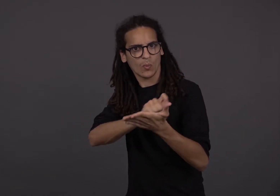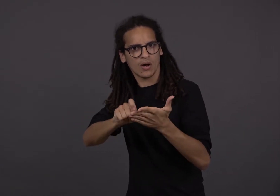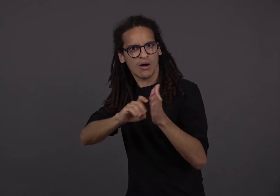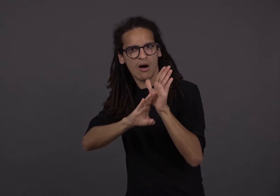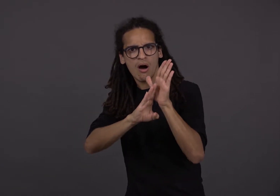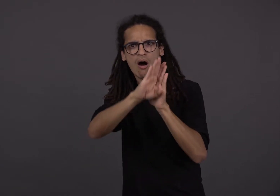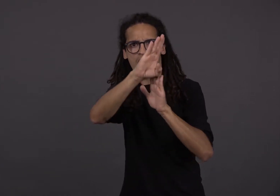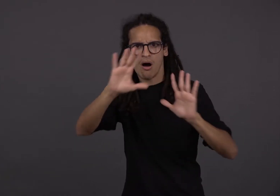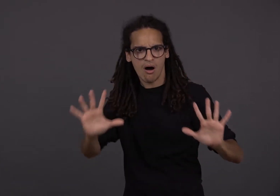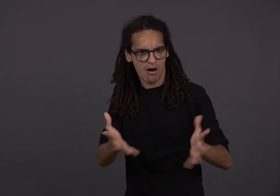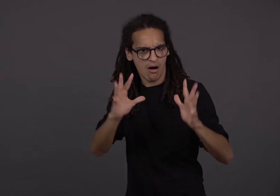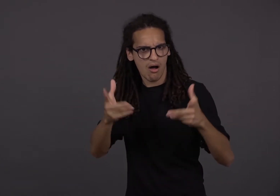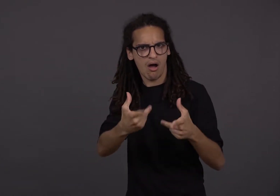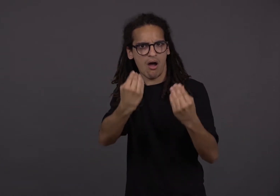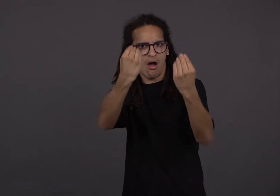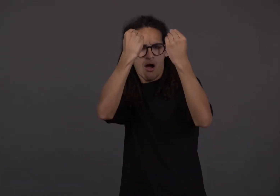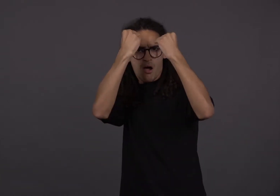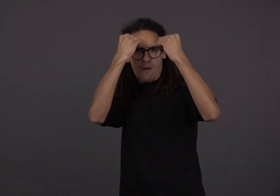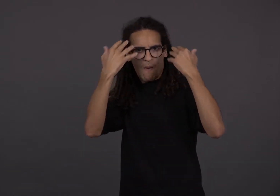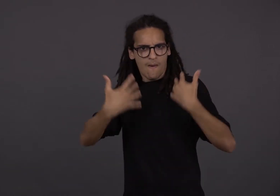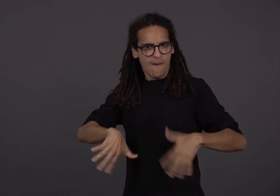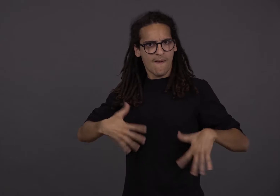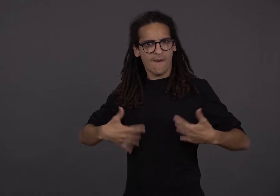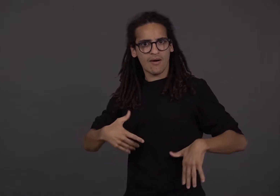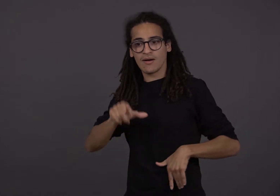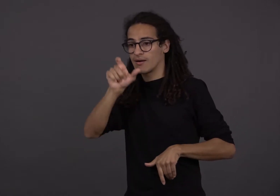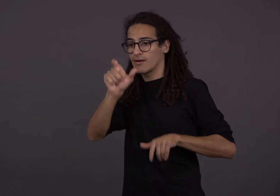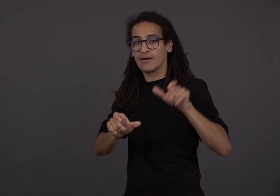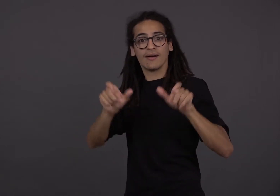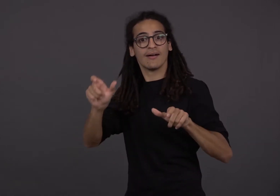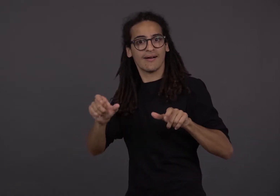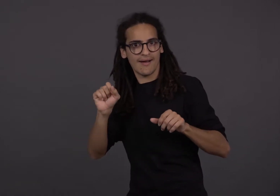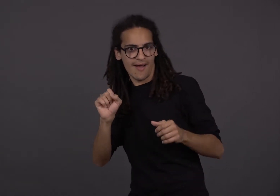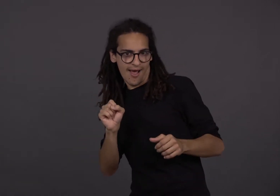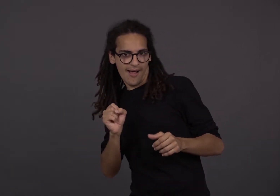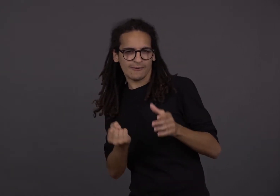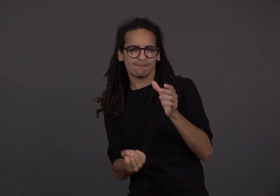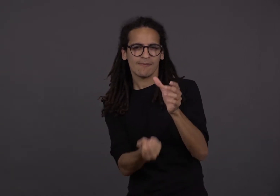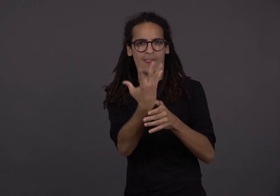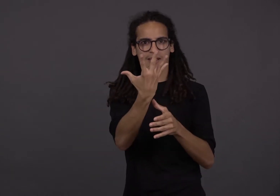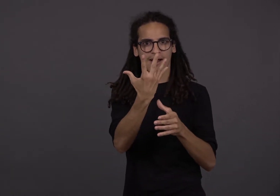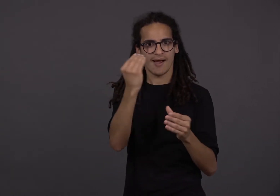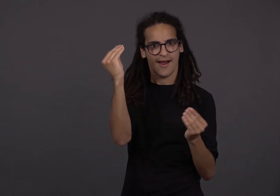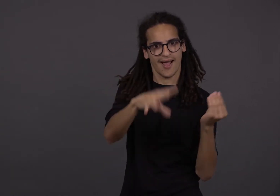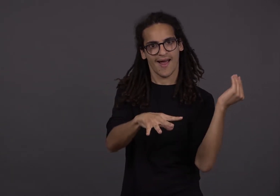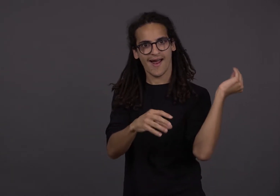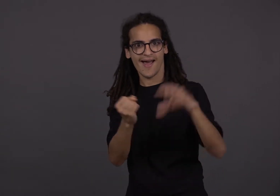will advance sign language literacy development by allowing users to create and